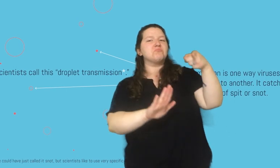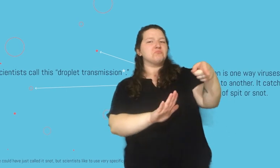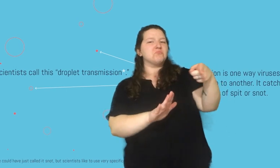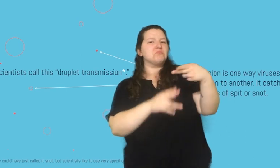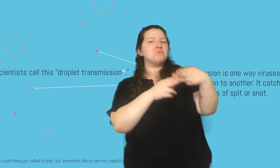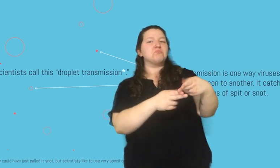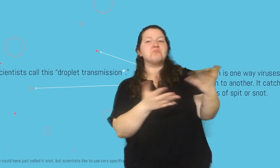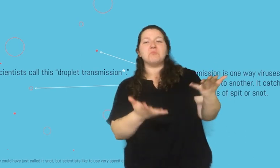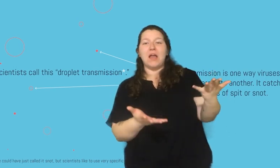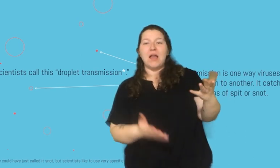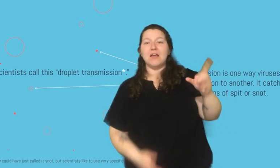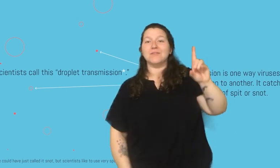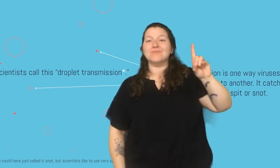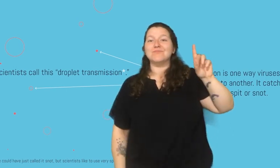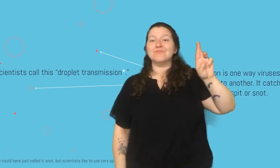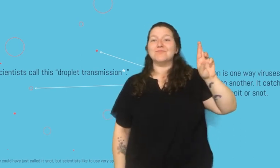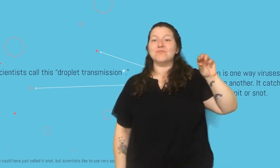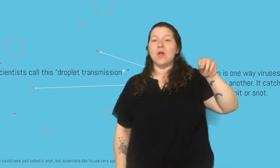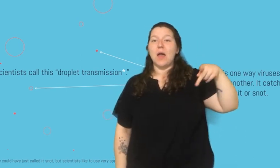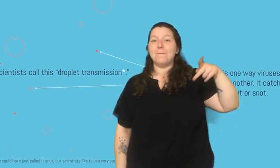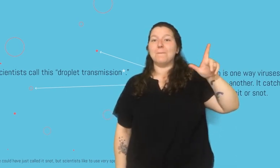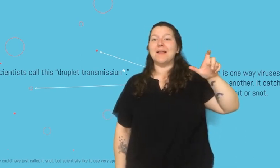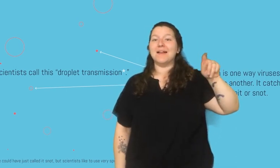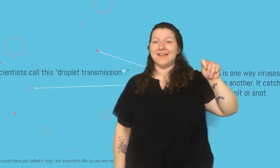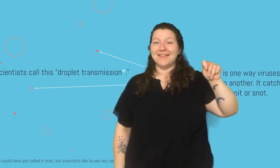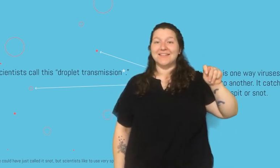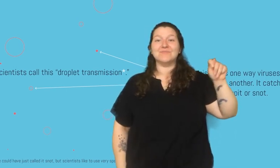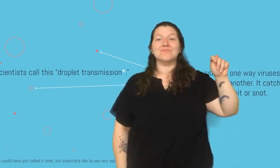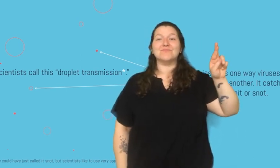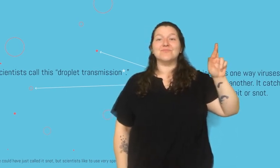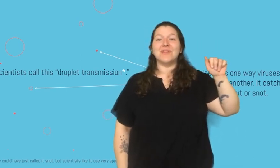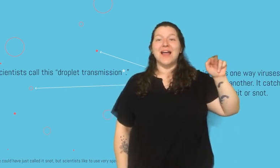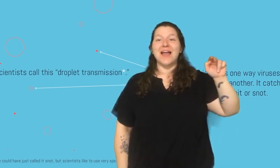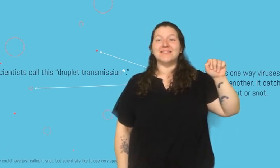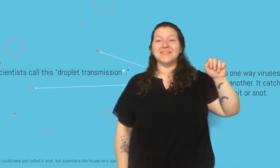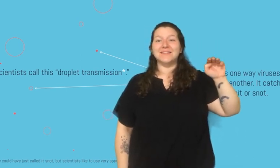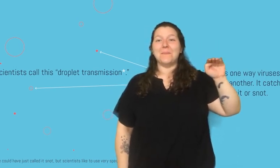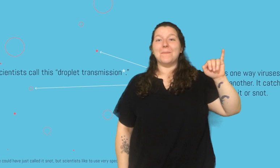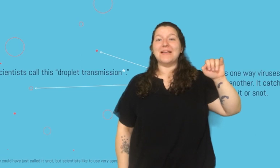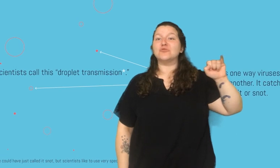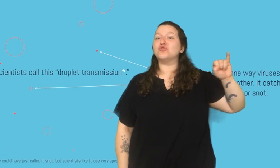Scientists call this "droplet transmission."